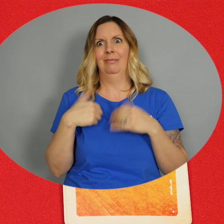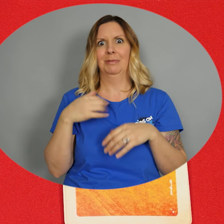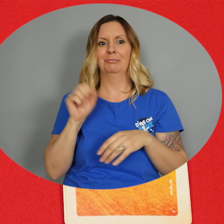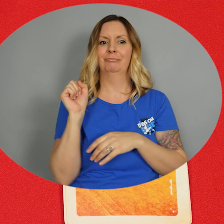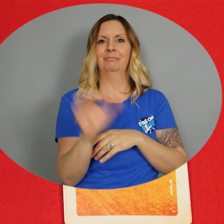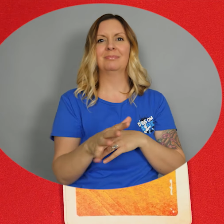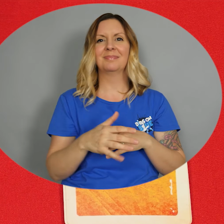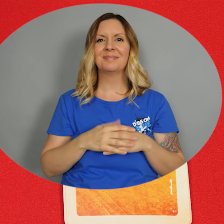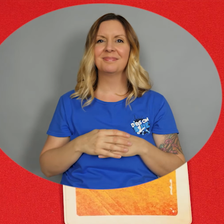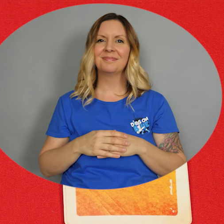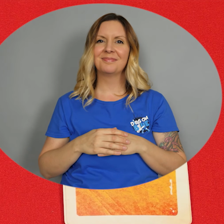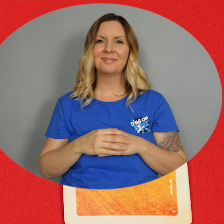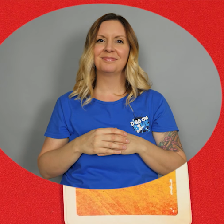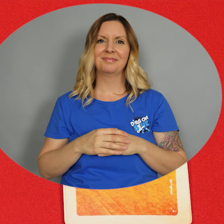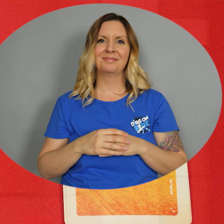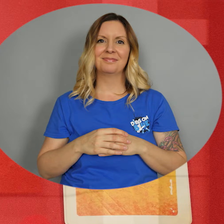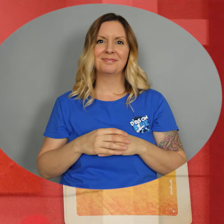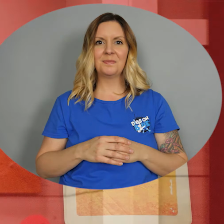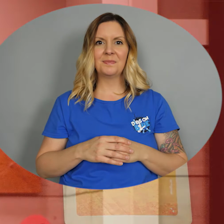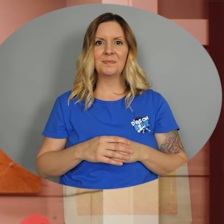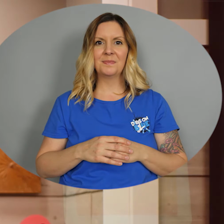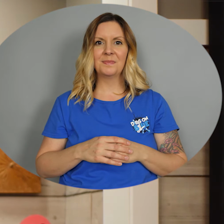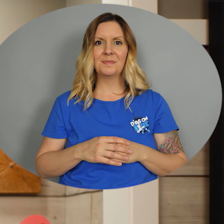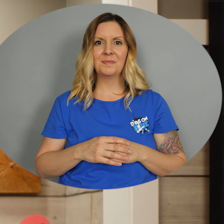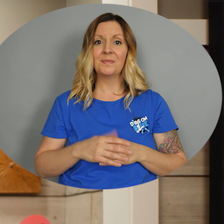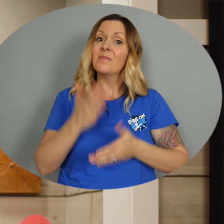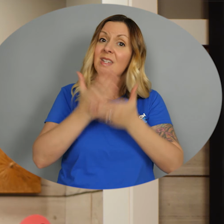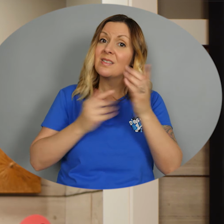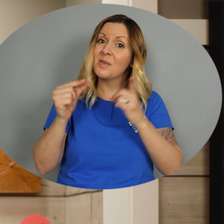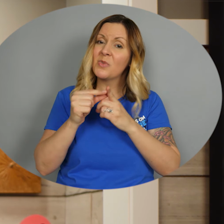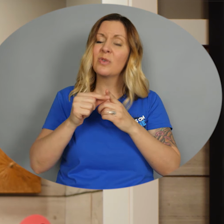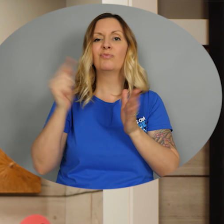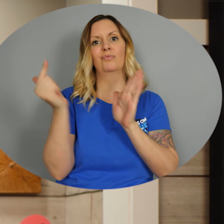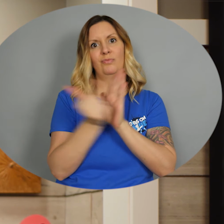in your hand so I’ll just pretend I don’t have that! Lastly, some words are not allowed.